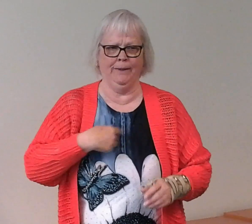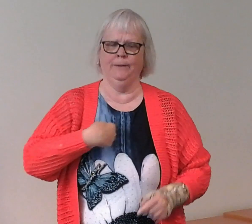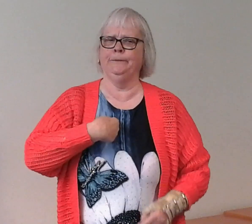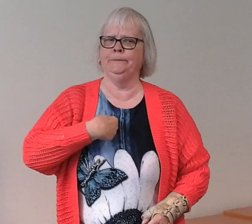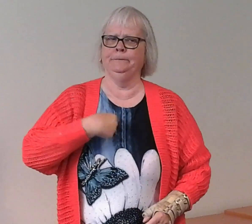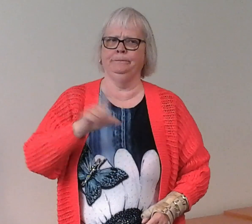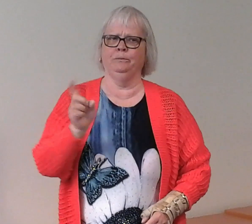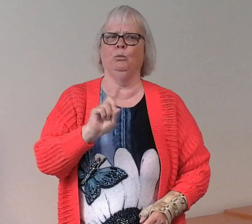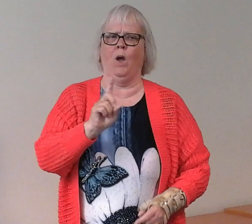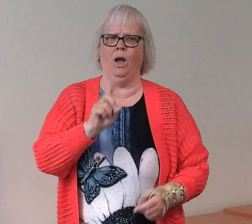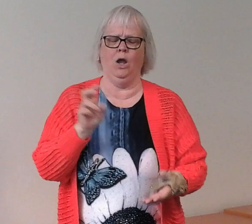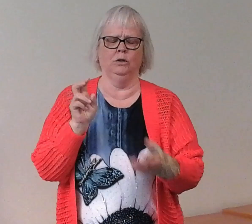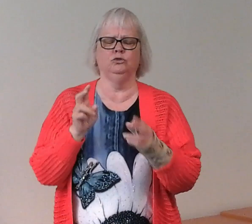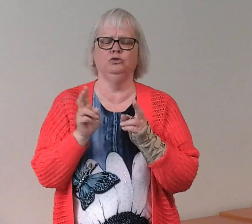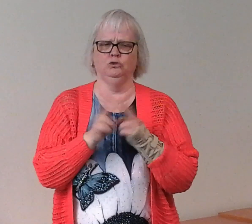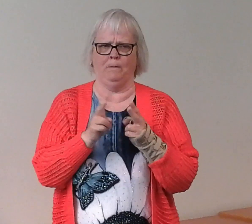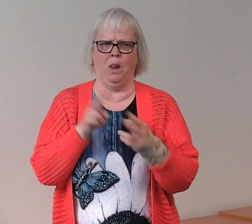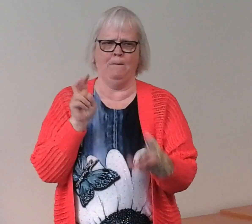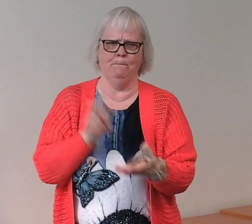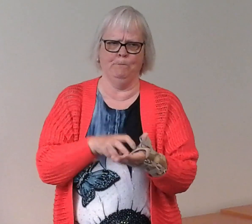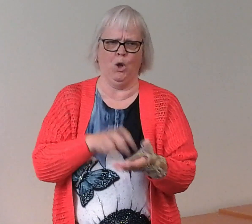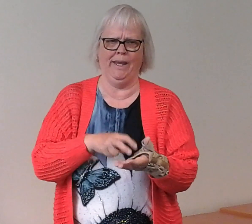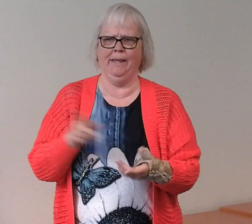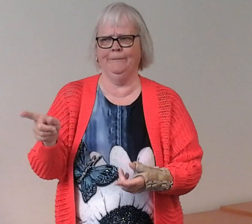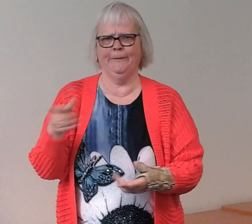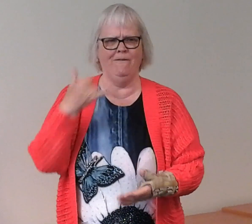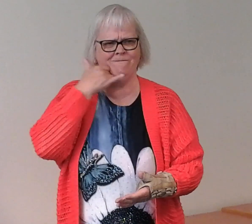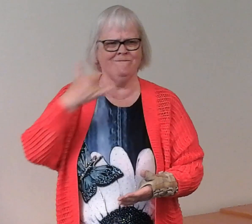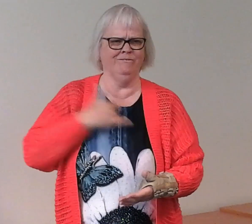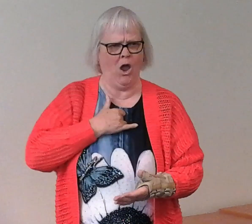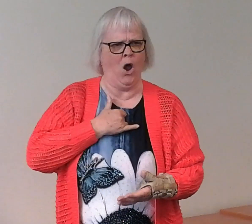saying she was really sorry for being so late but she been double-booked. She'd